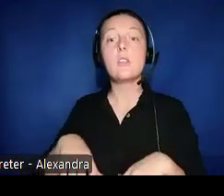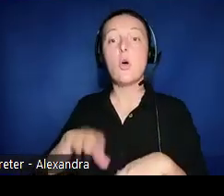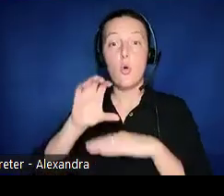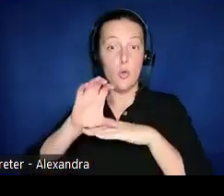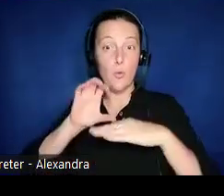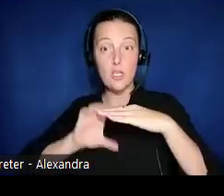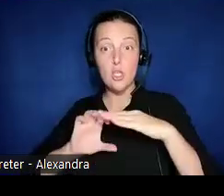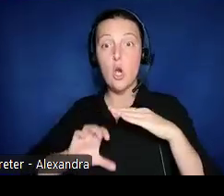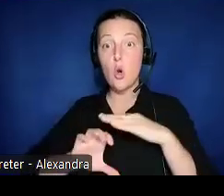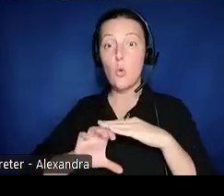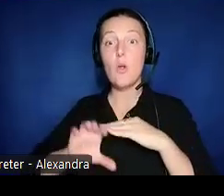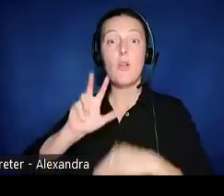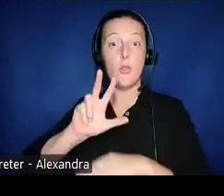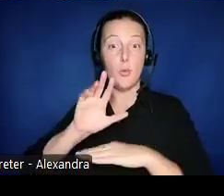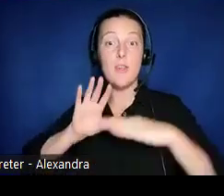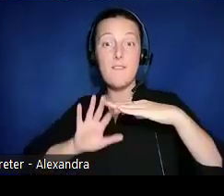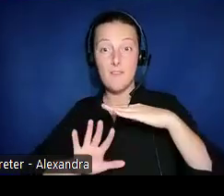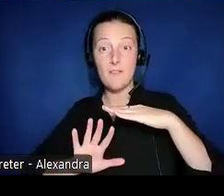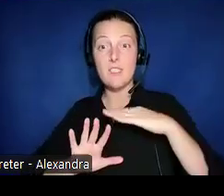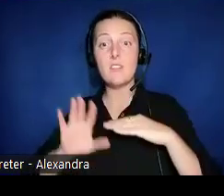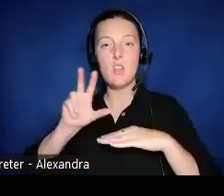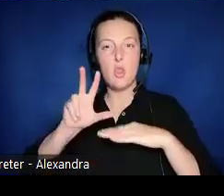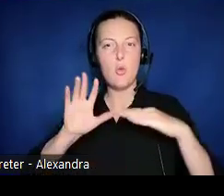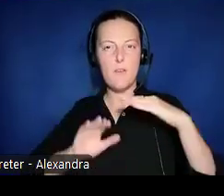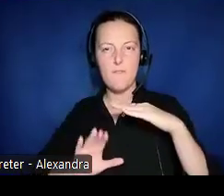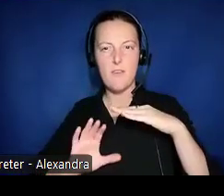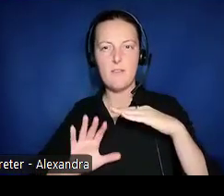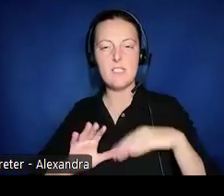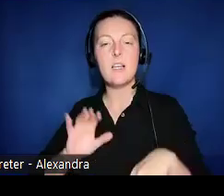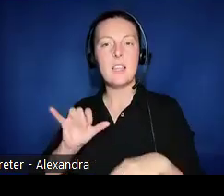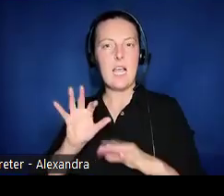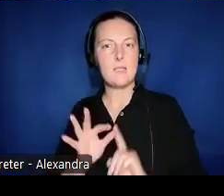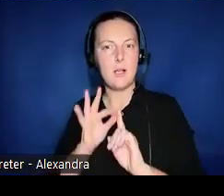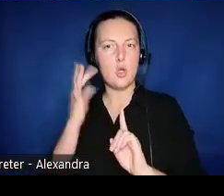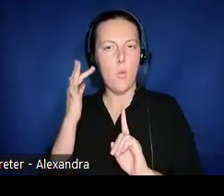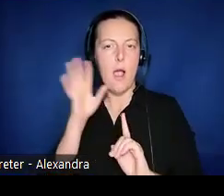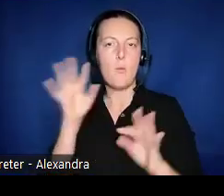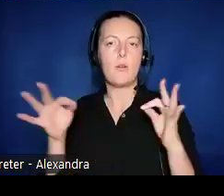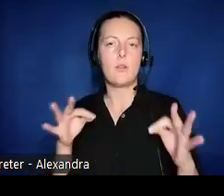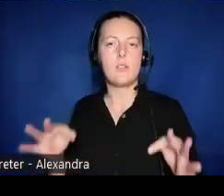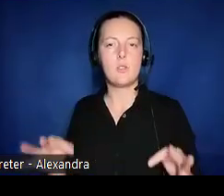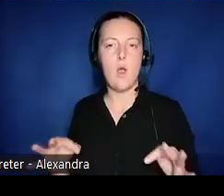because it's um uh the relation it describes the relationship between the value three and between